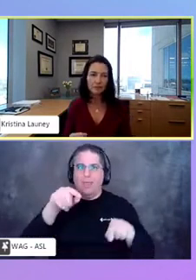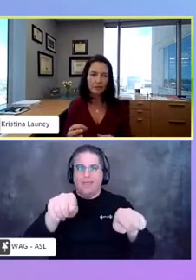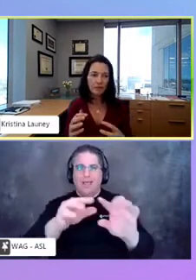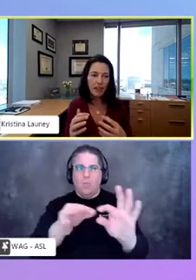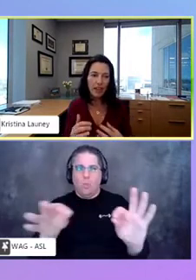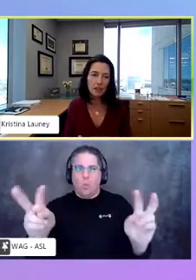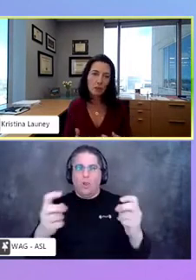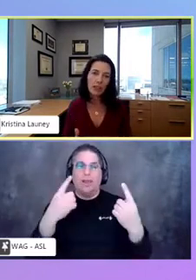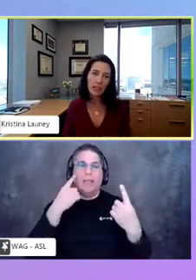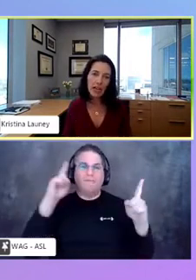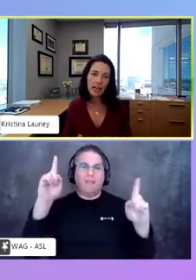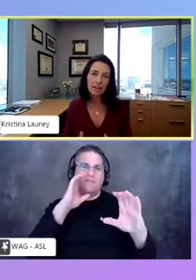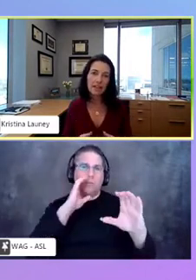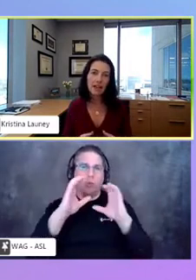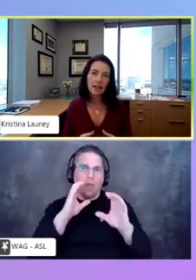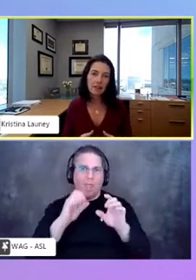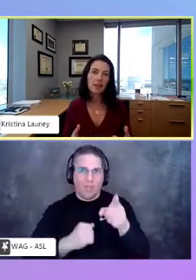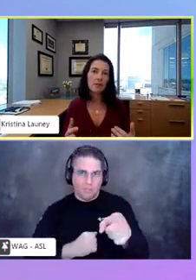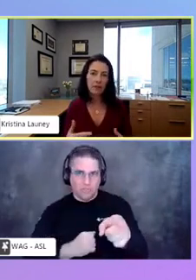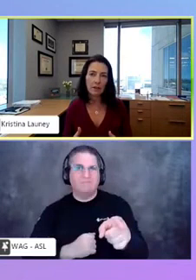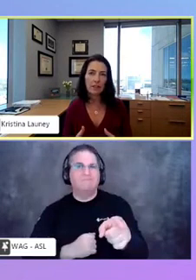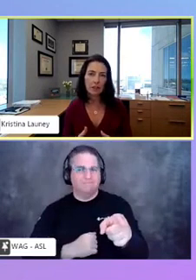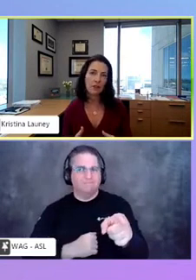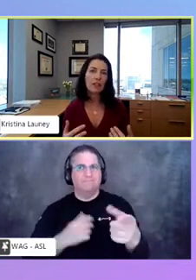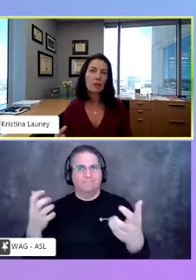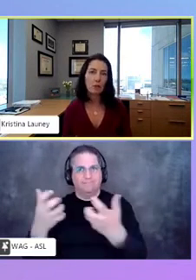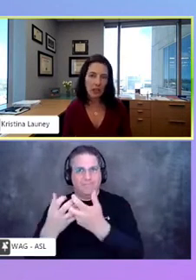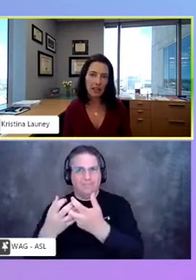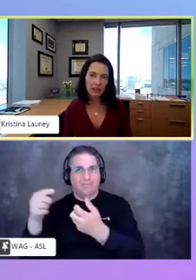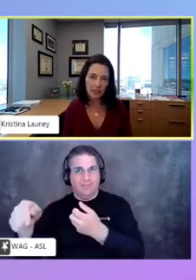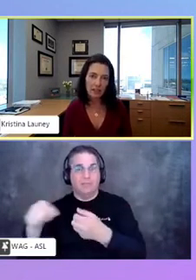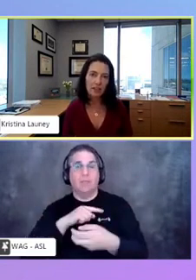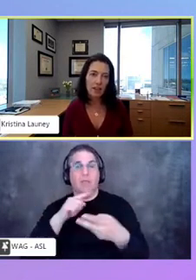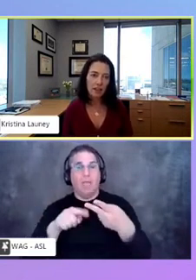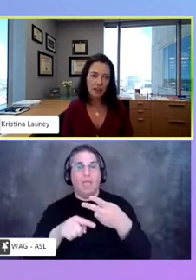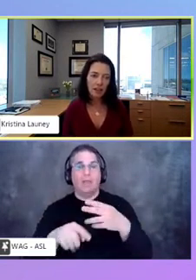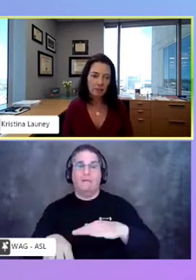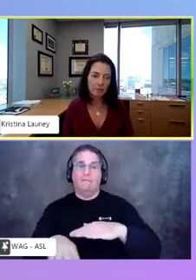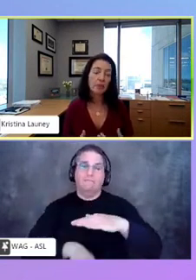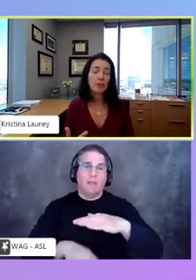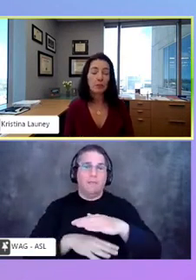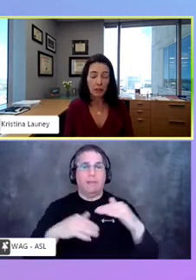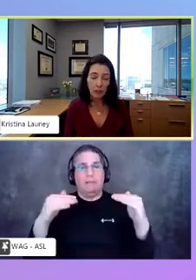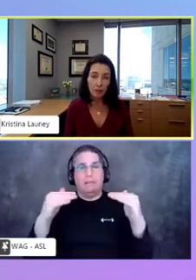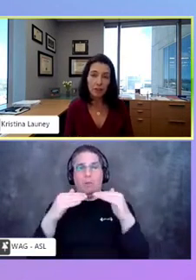update today, but it is relevant because it is effective communication